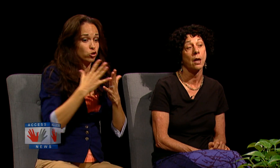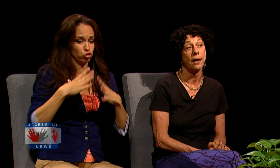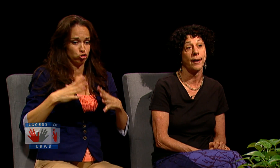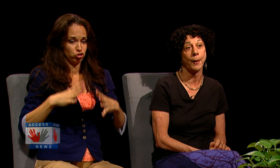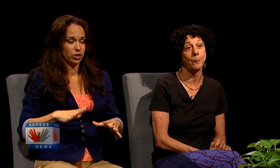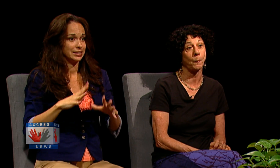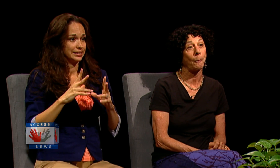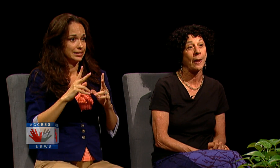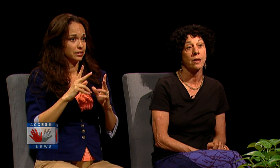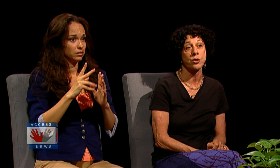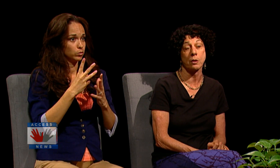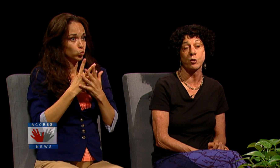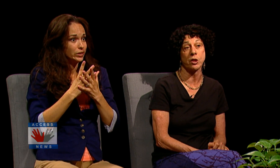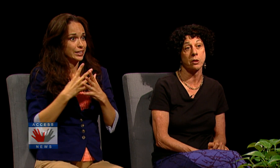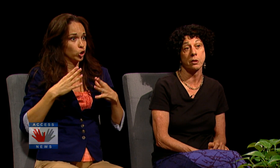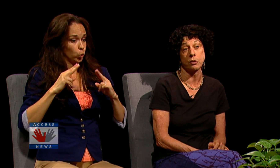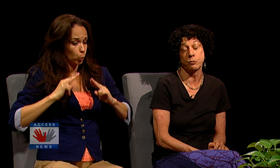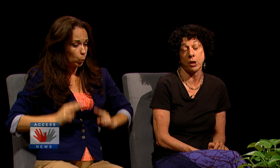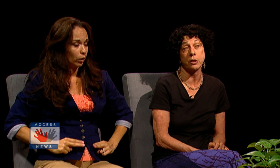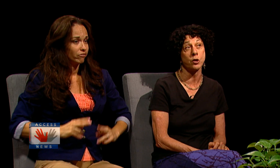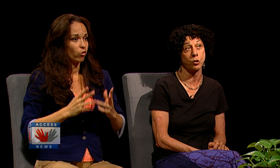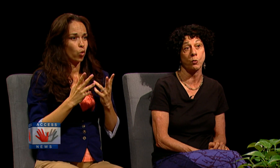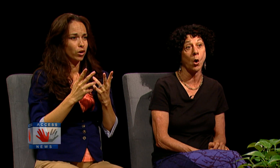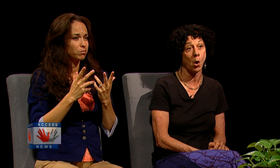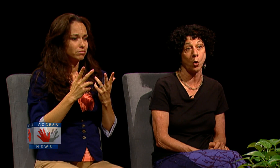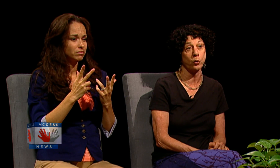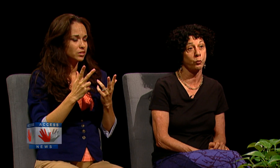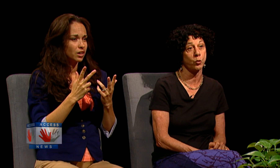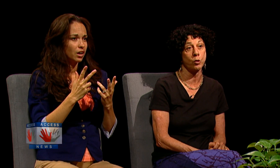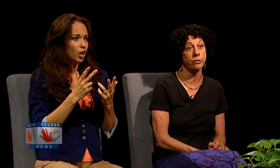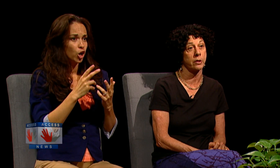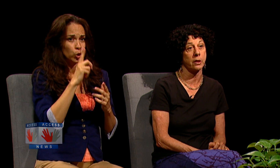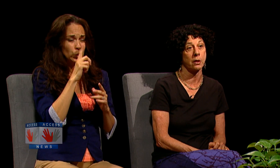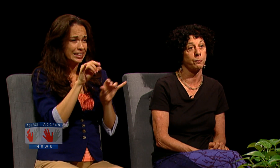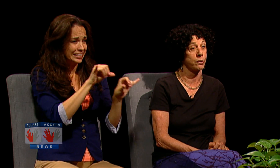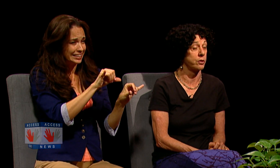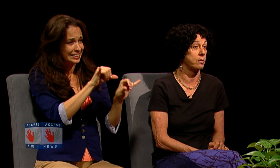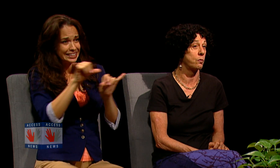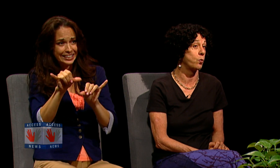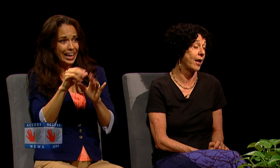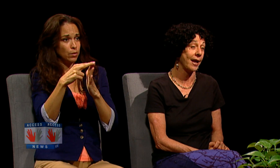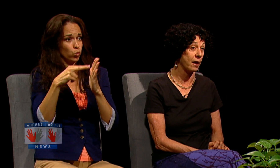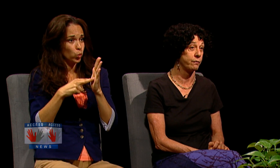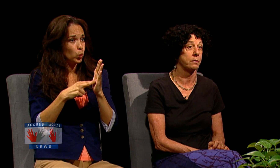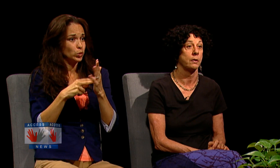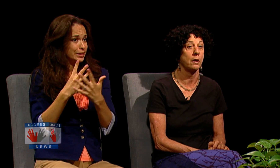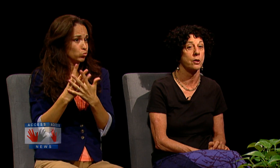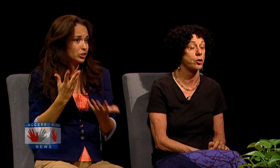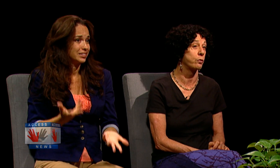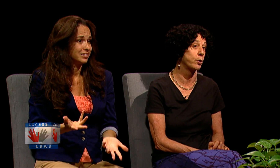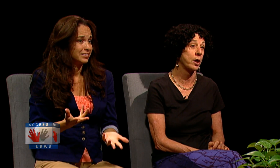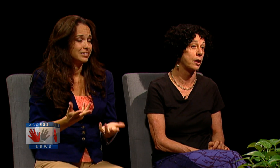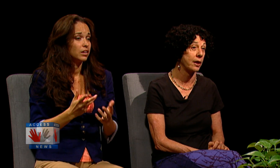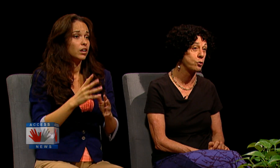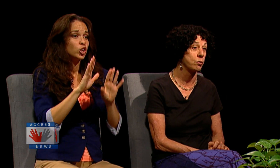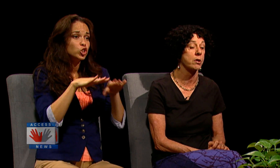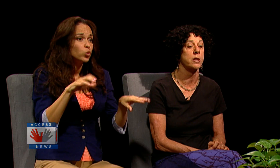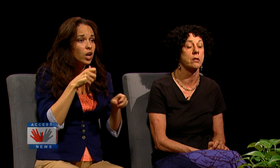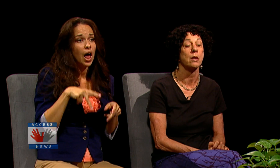SUBJECTED TO ALL THE RULES THAT A PRISON WOULD HAVE. CHILDREN WERE NOT ALLOWED TOYS.